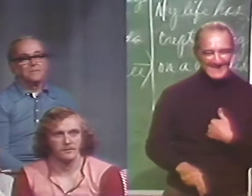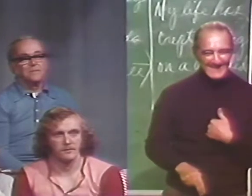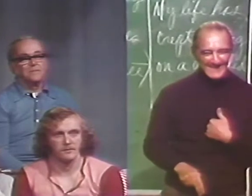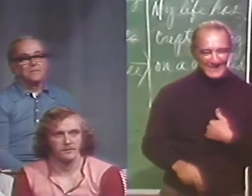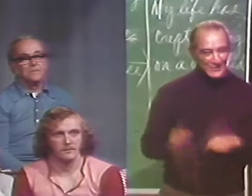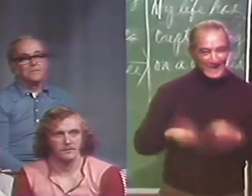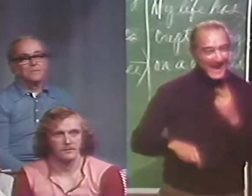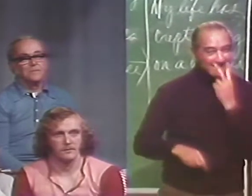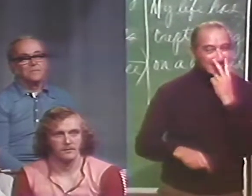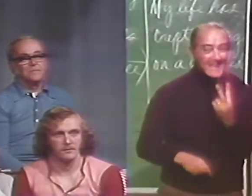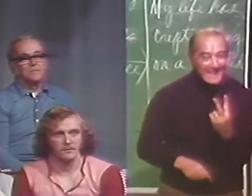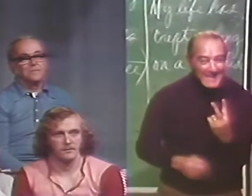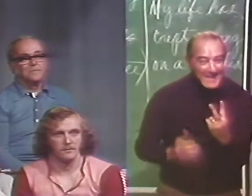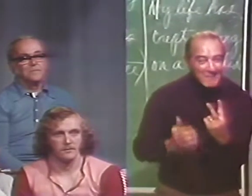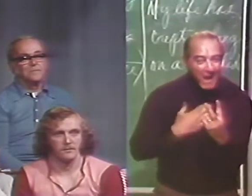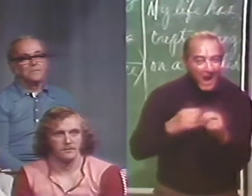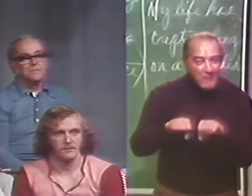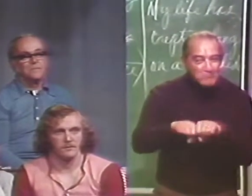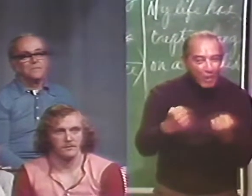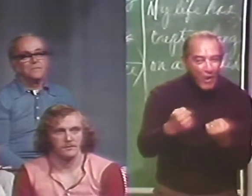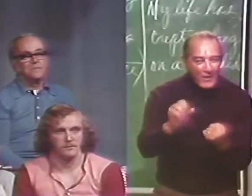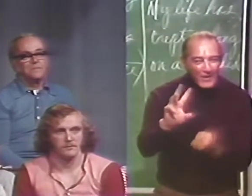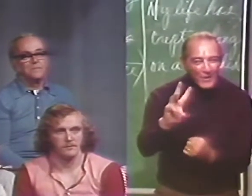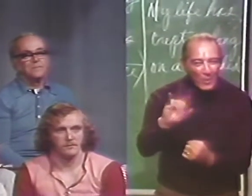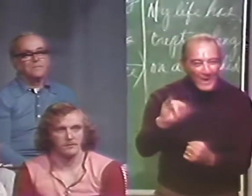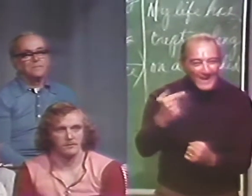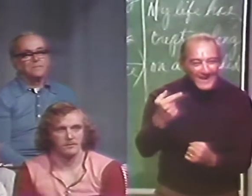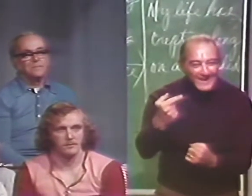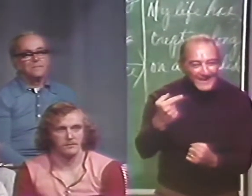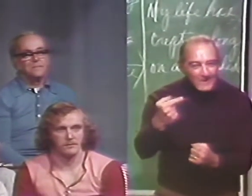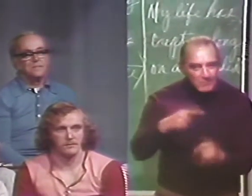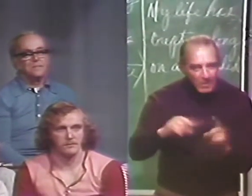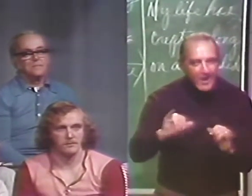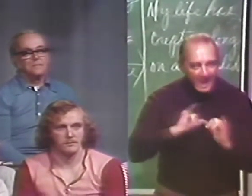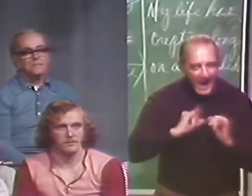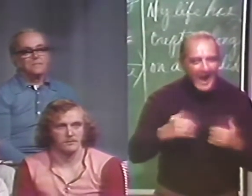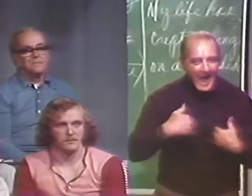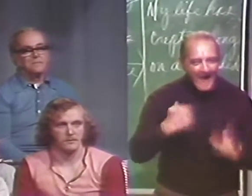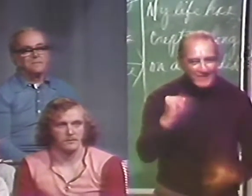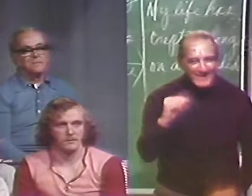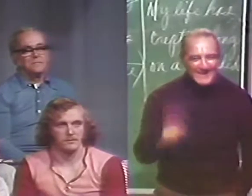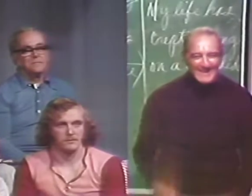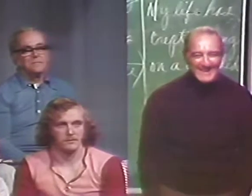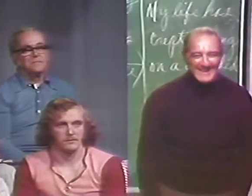DEAFNESS. YOU CAN'T SEE MY BROKEN WING,